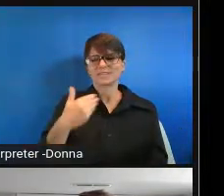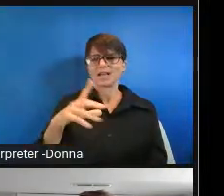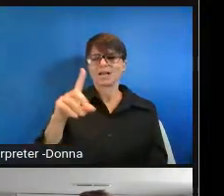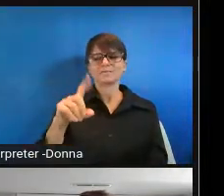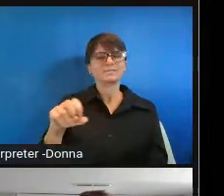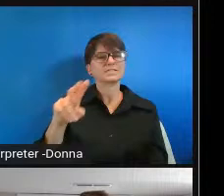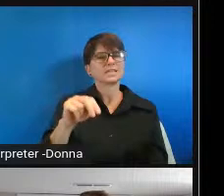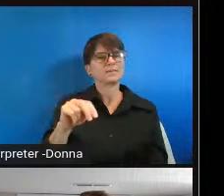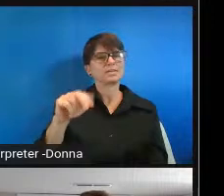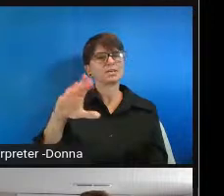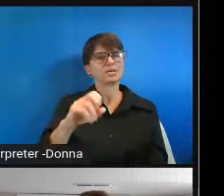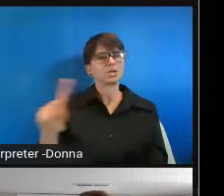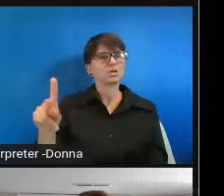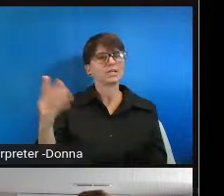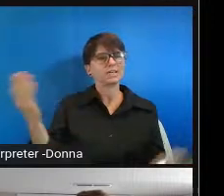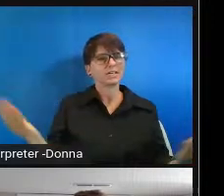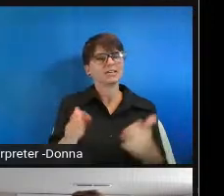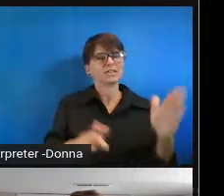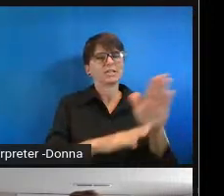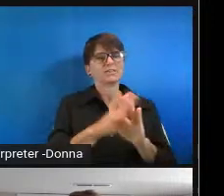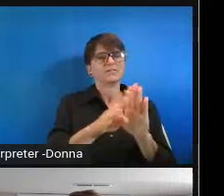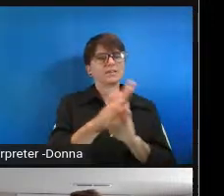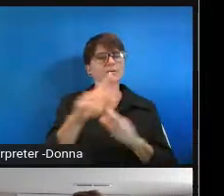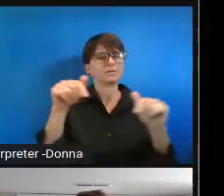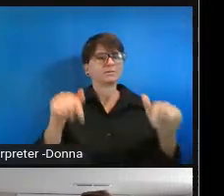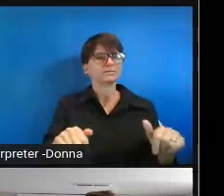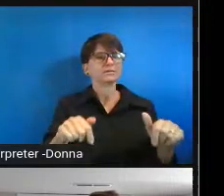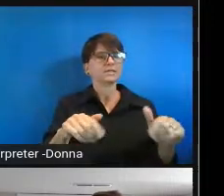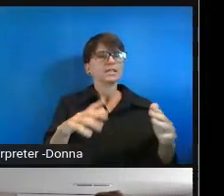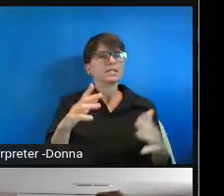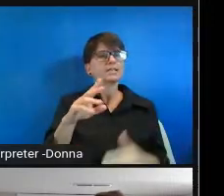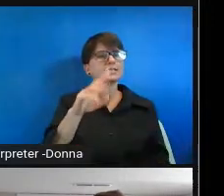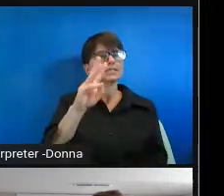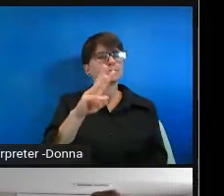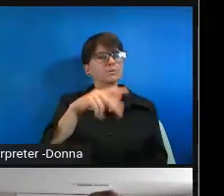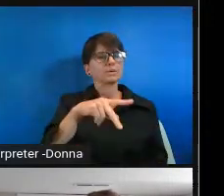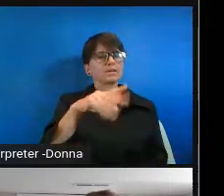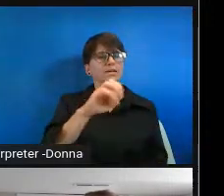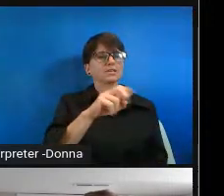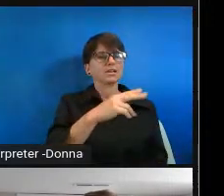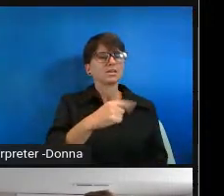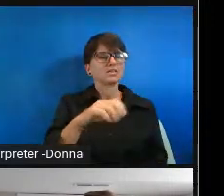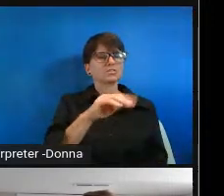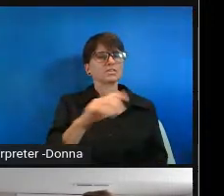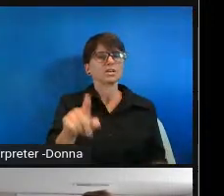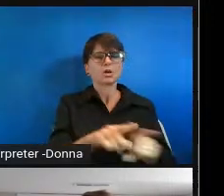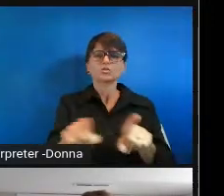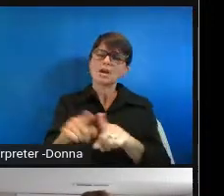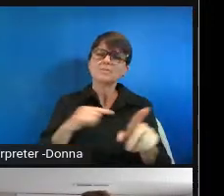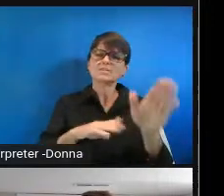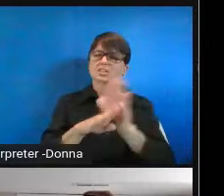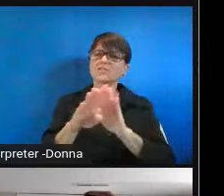Thank you for joining me today at WordPress accessibility 2022 . My name is Damon Cook a developer